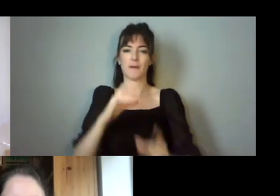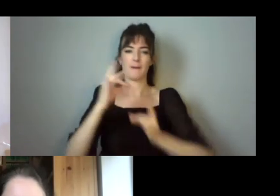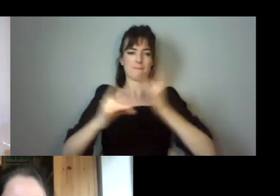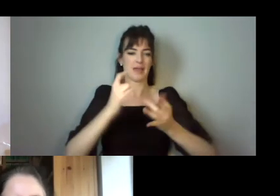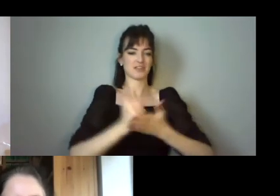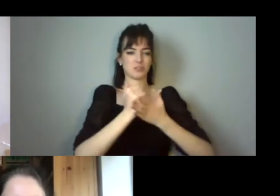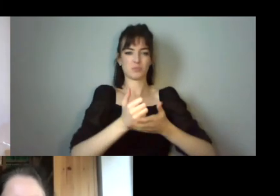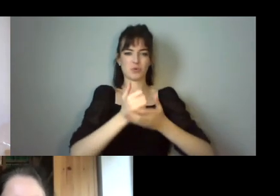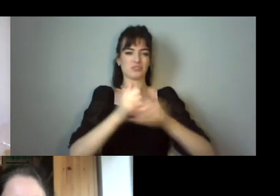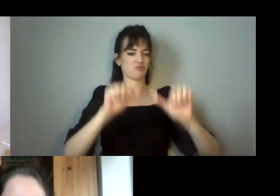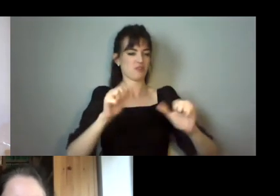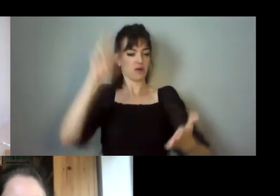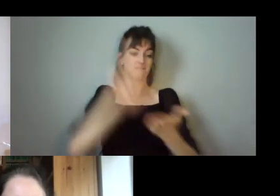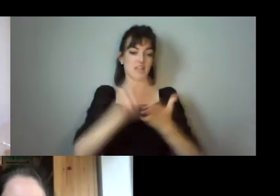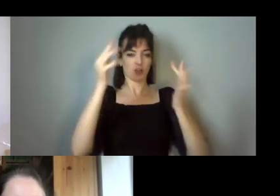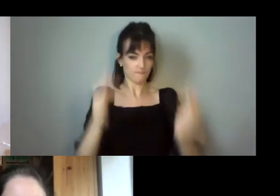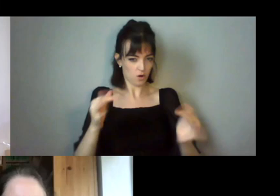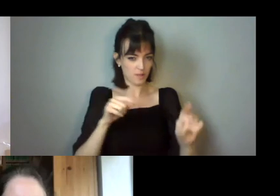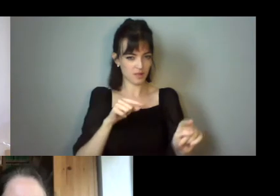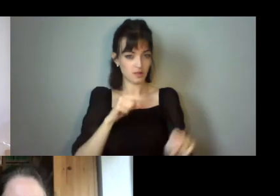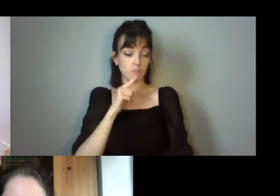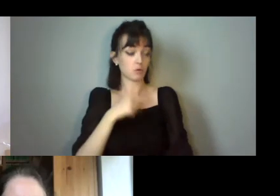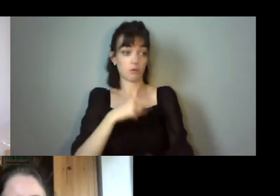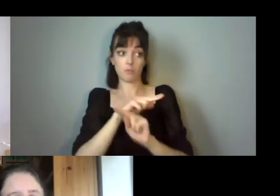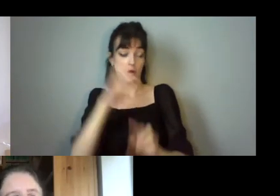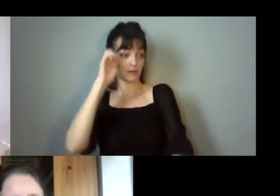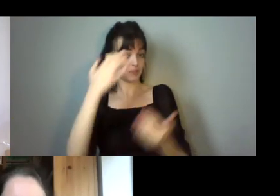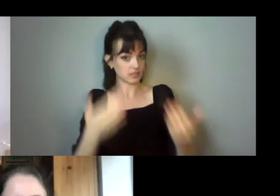Which is something we were not expecting for example now in this second pilot project.